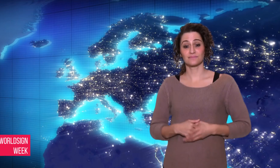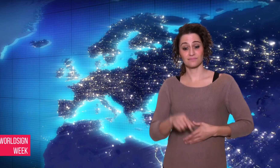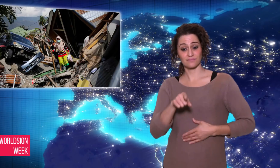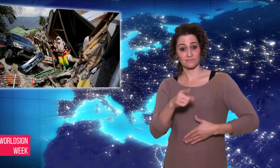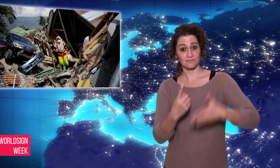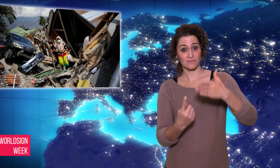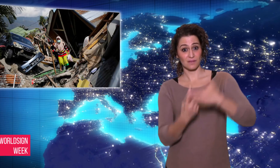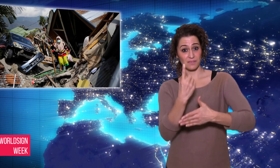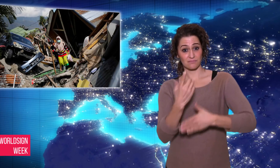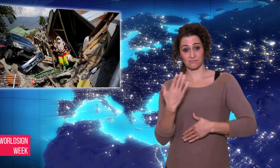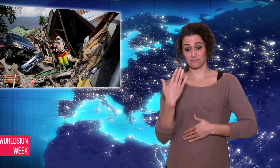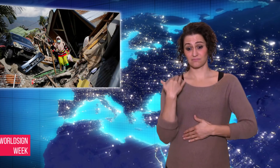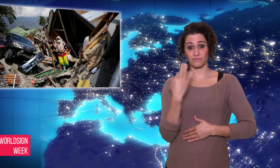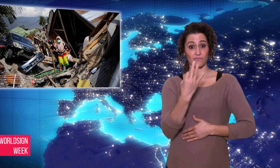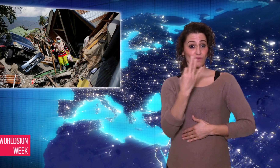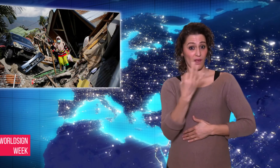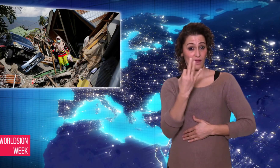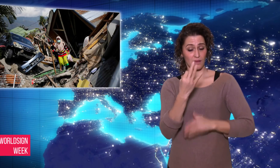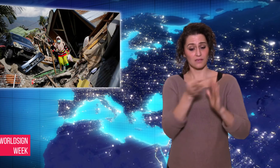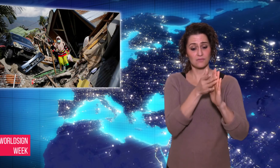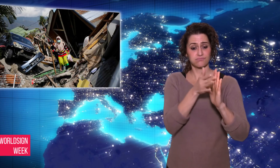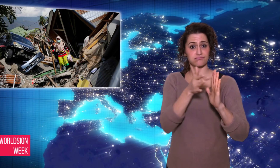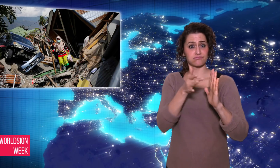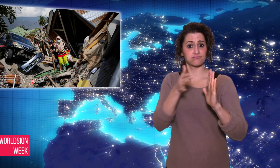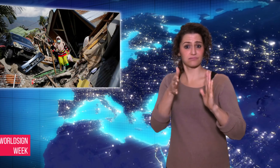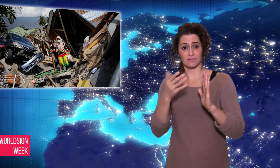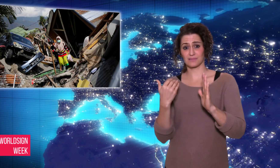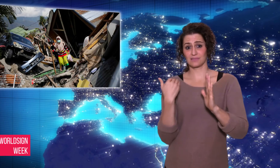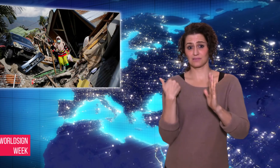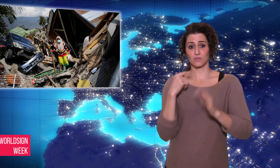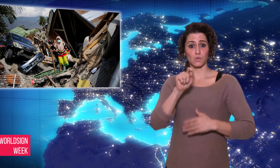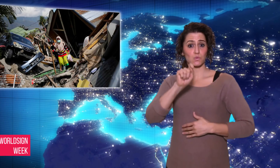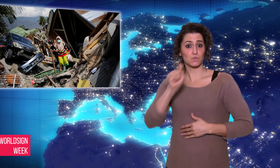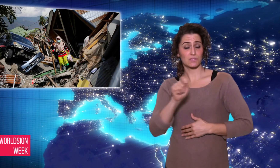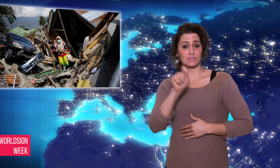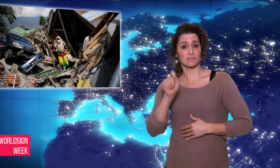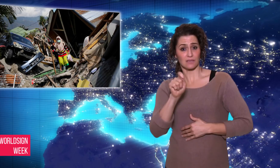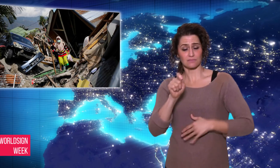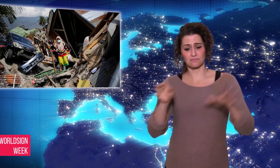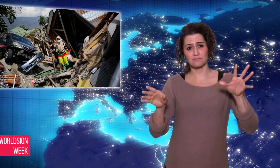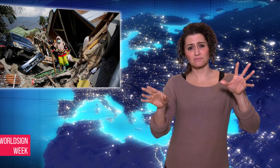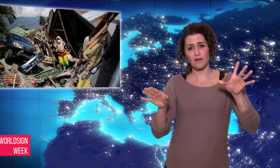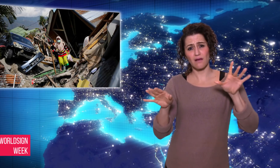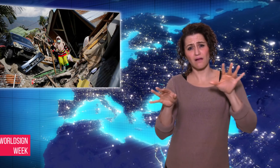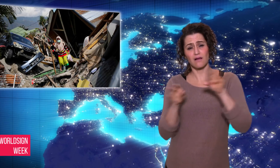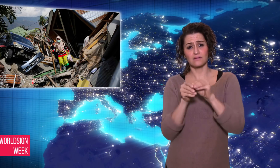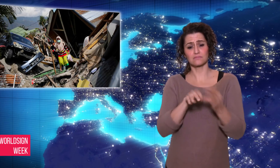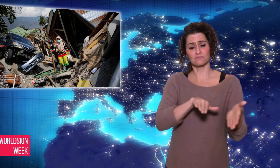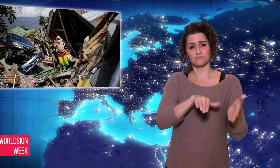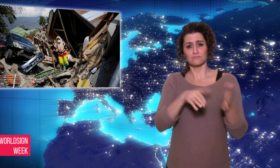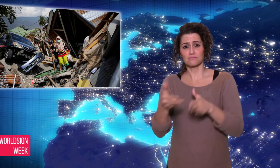By Tuesday, the death toll rose